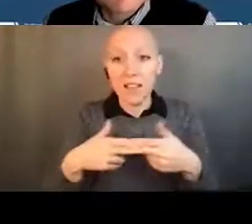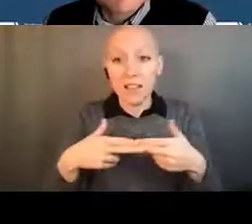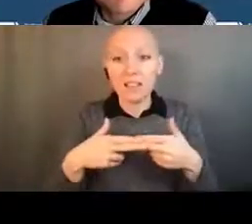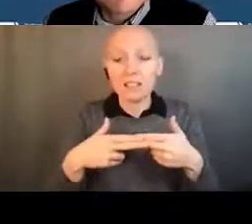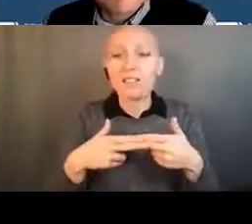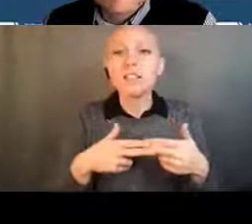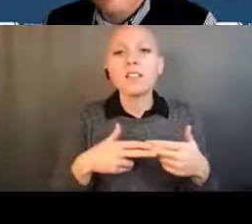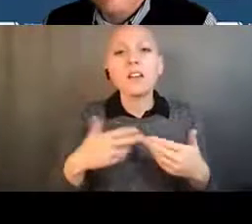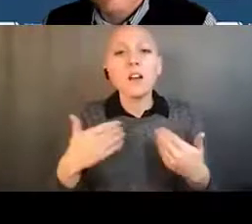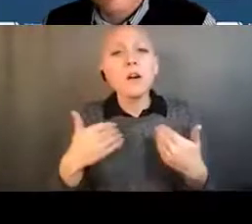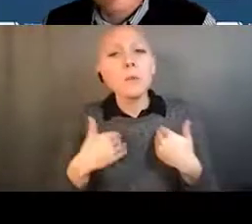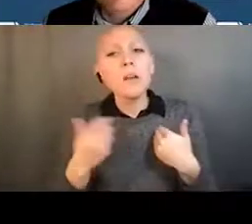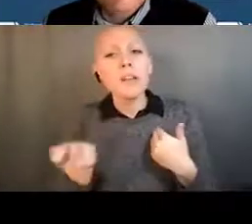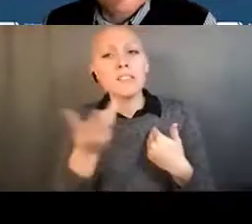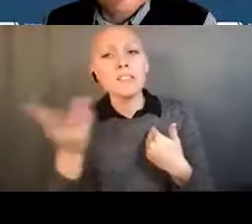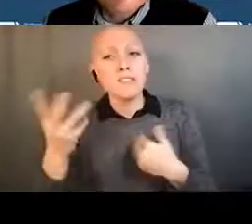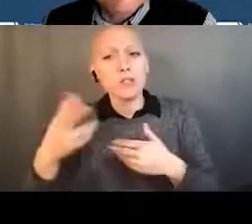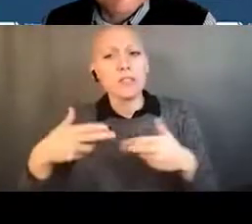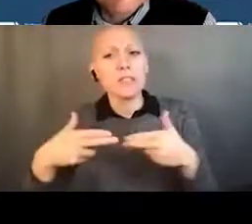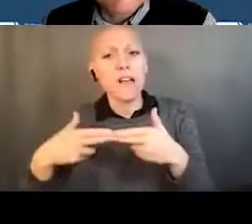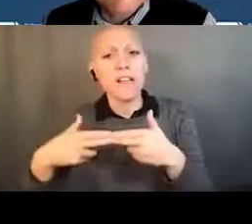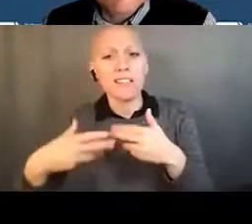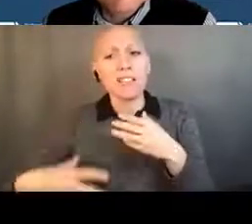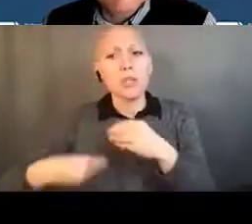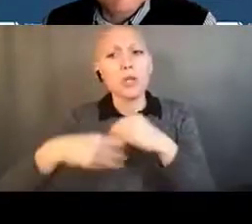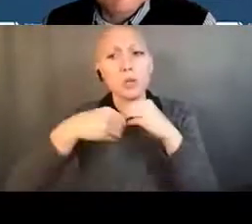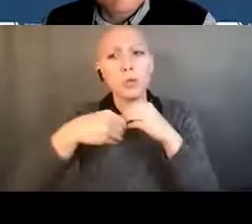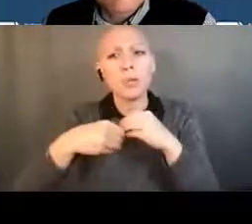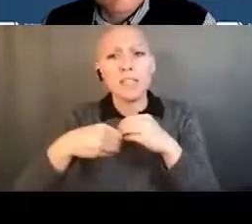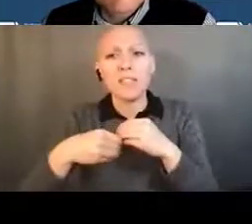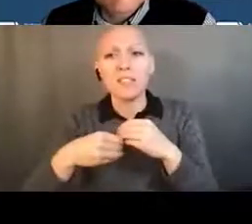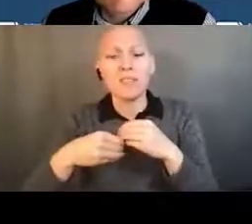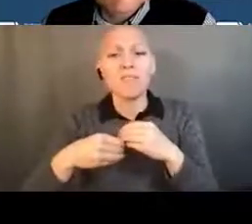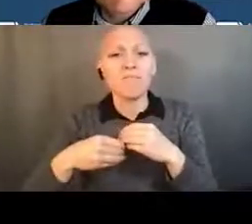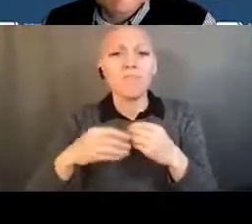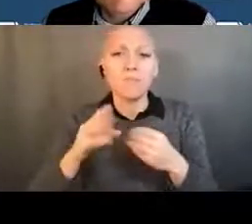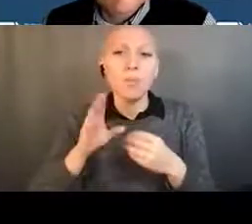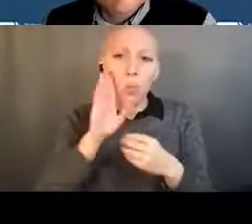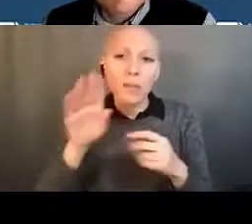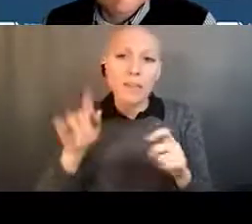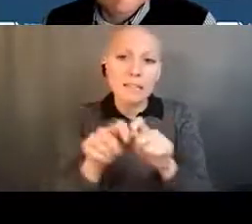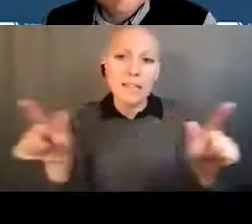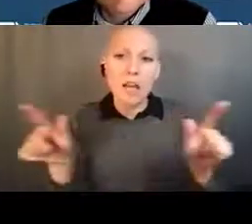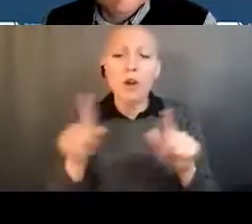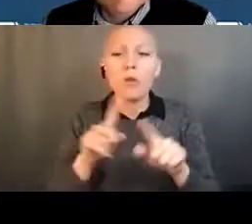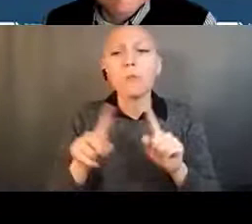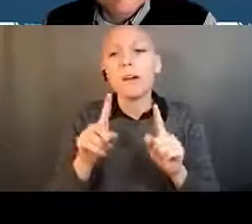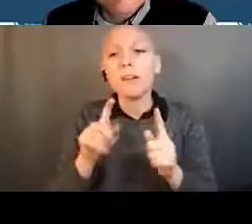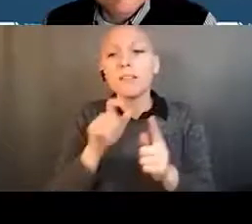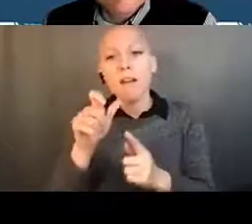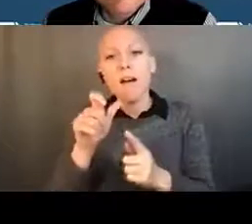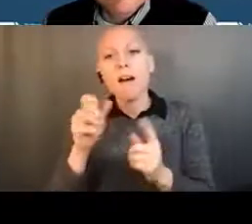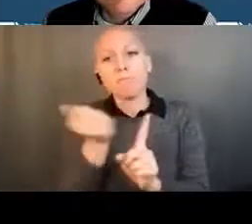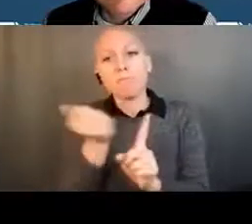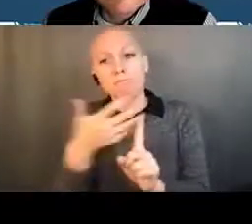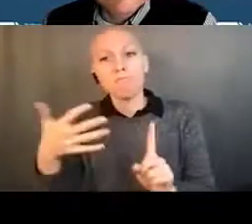that are included in the slide pack that you will have. We're not going to cover those specifically, I know we're just at the amount of time